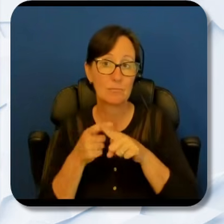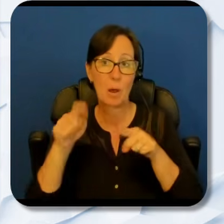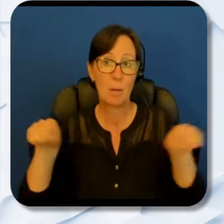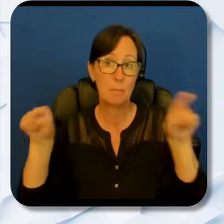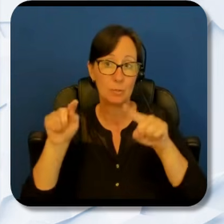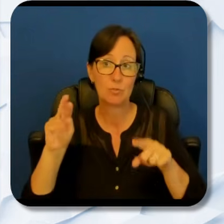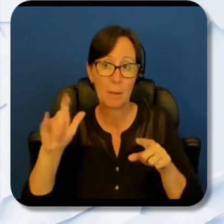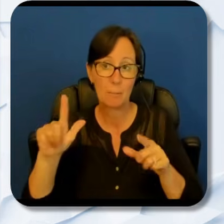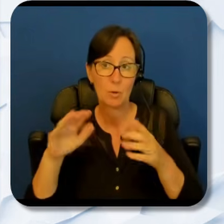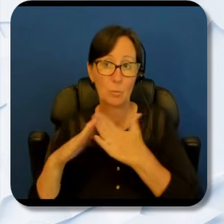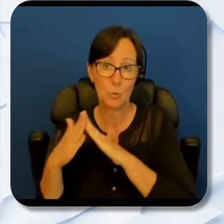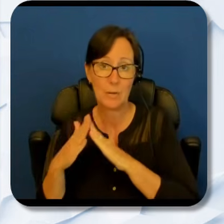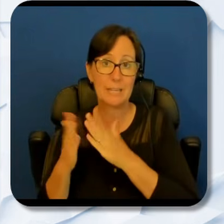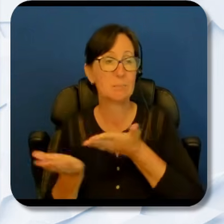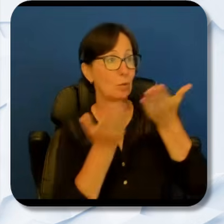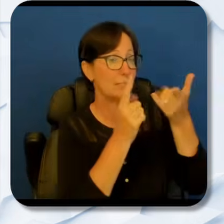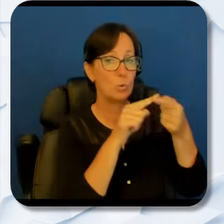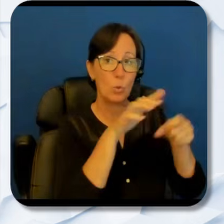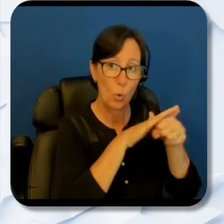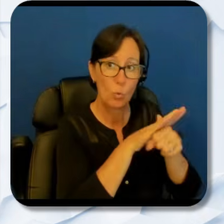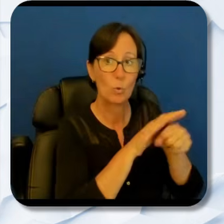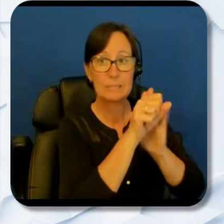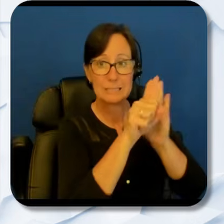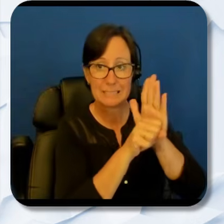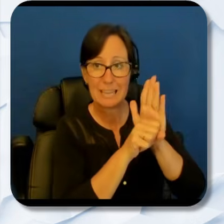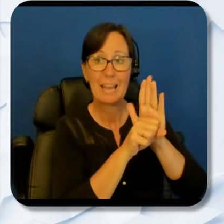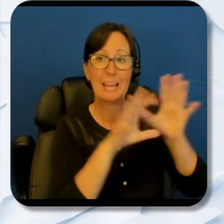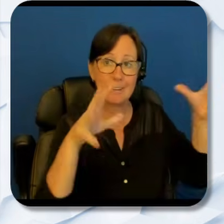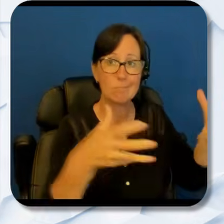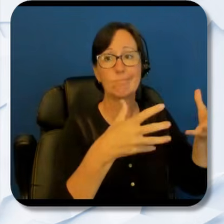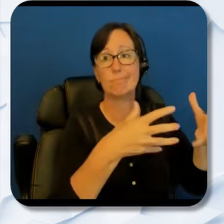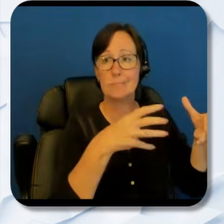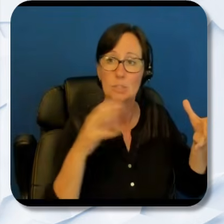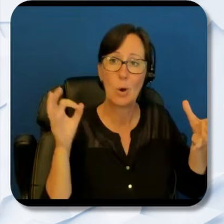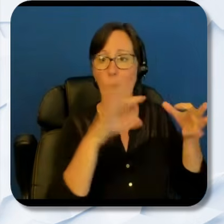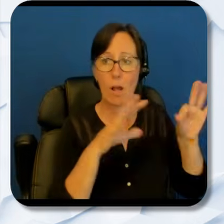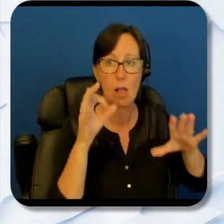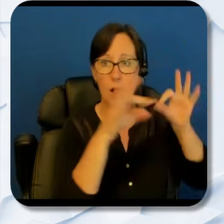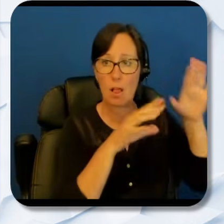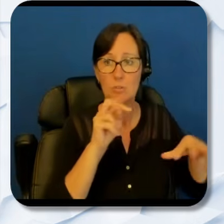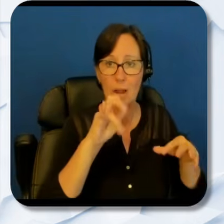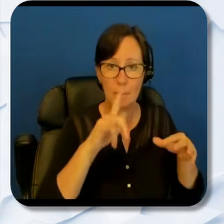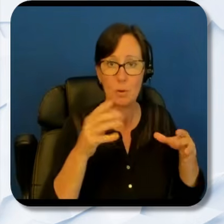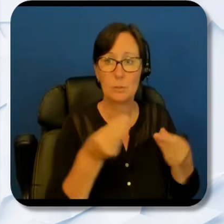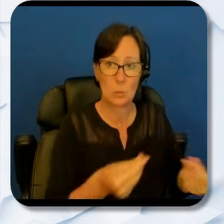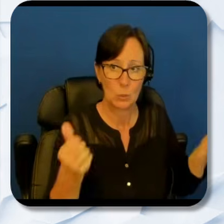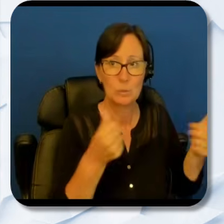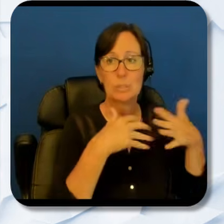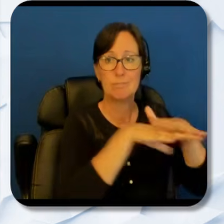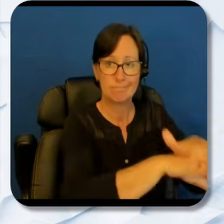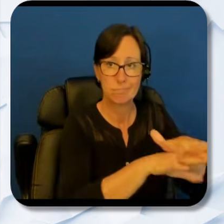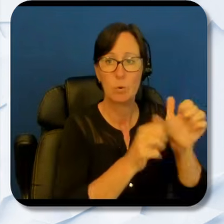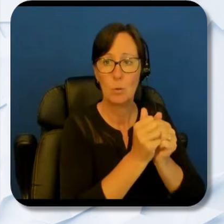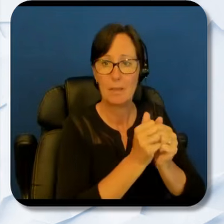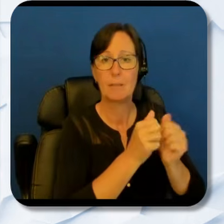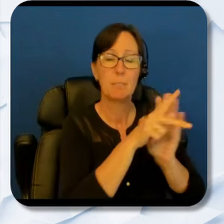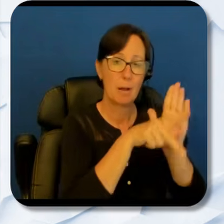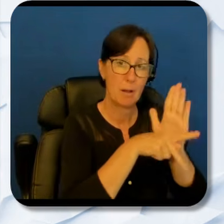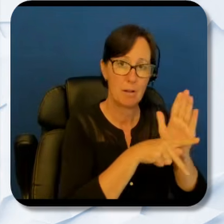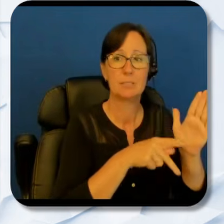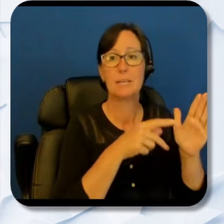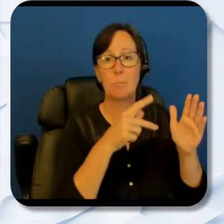local and state spaces where tribal solutions can be integrated into public policy and programs.